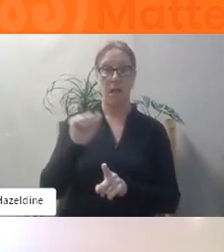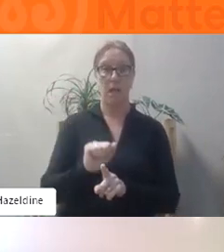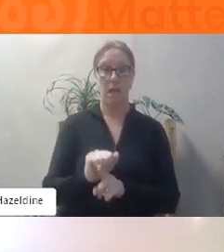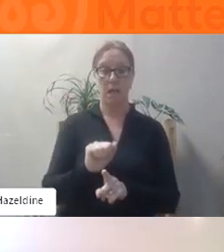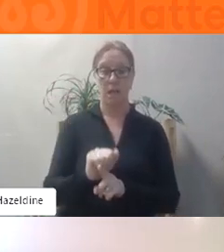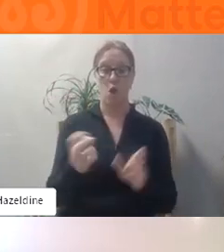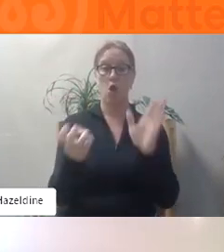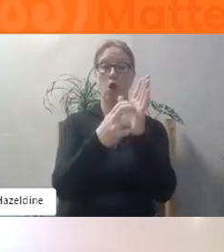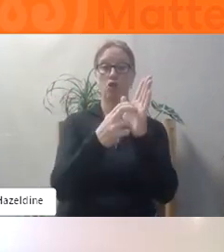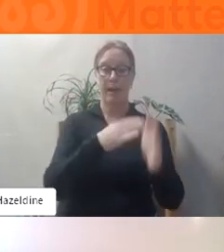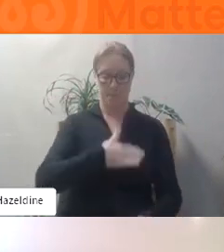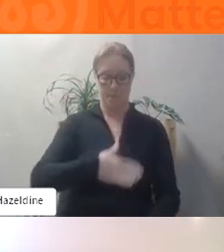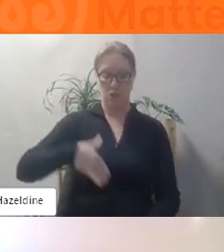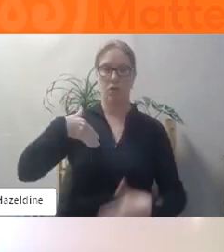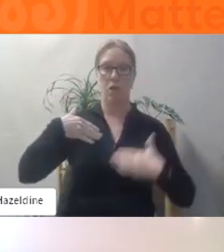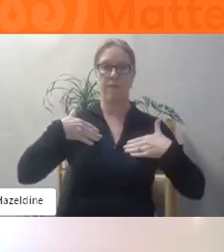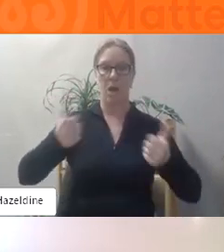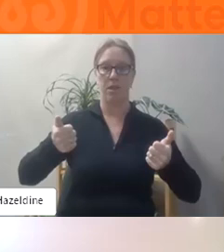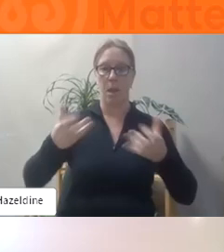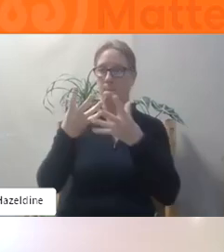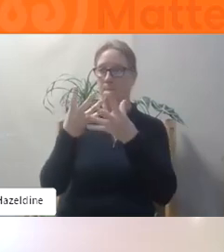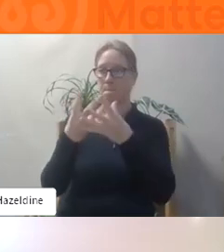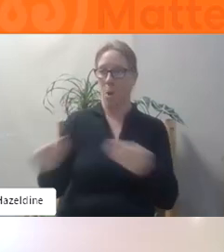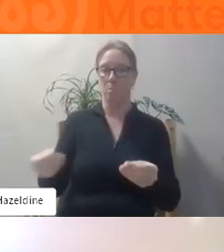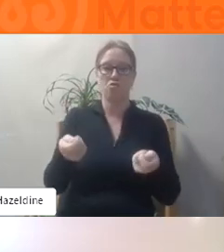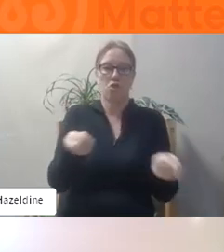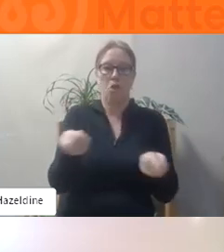with the Ministry of Health and that's now gone to Whaikaha, and